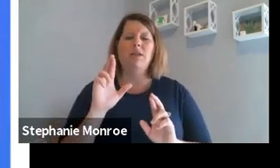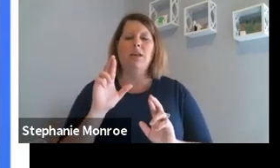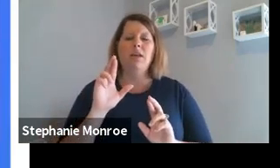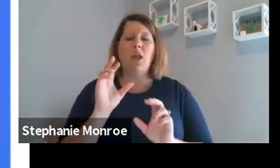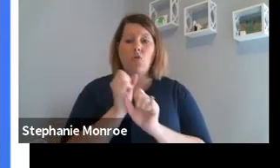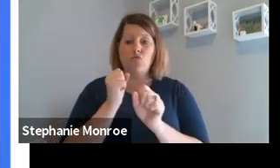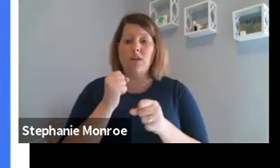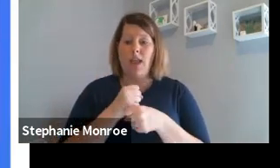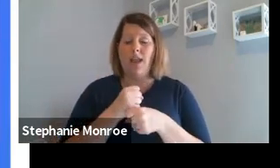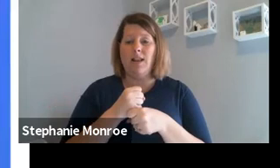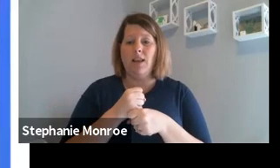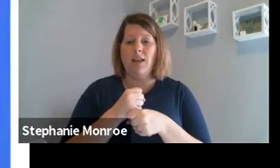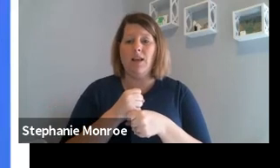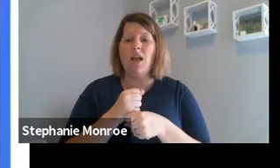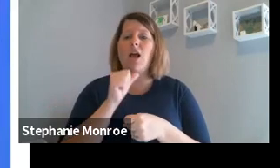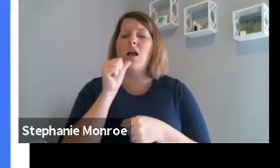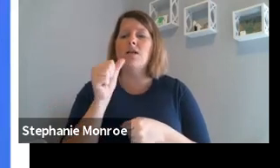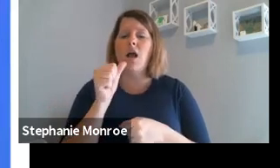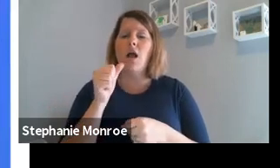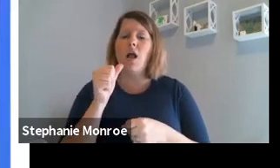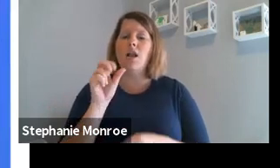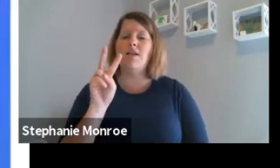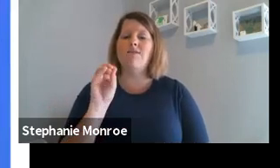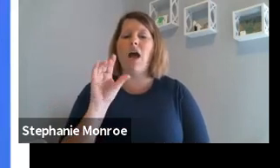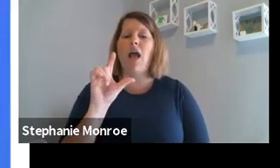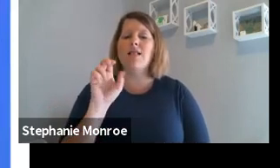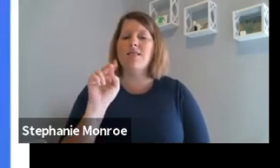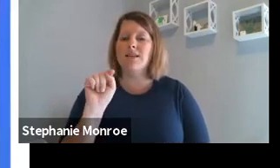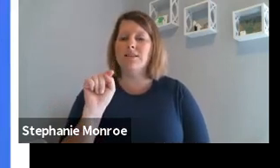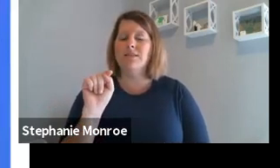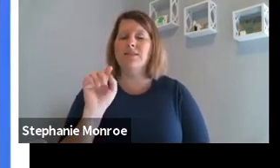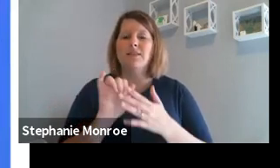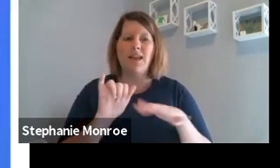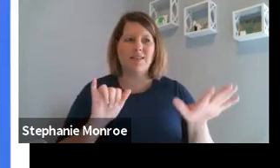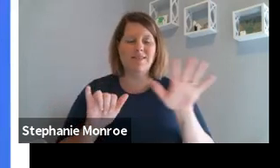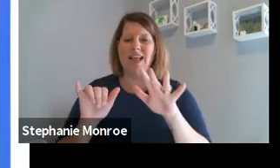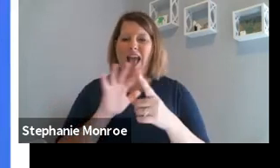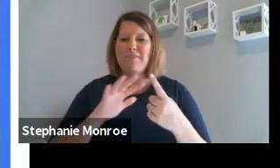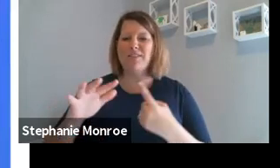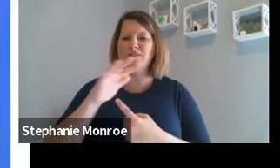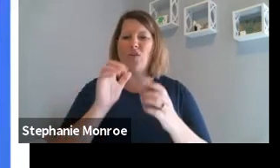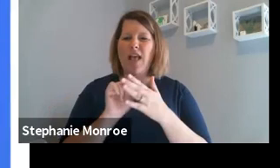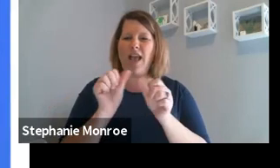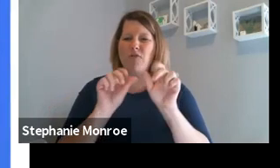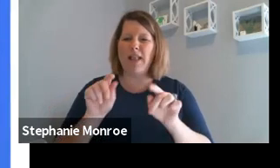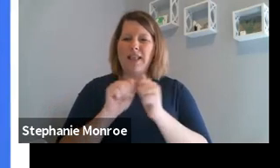a non violent atmosphere where they can grow and blossom, because we know that domestic violence affect children